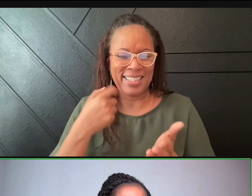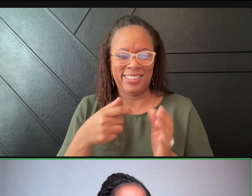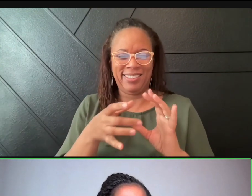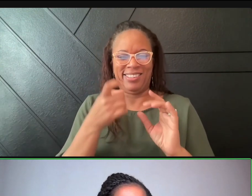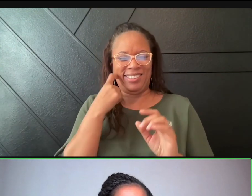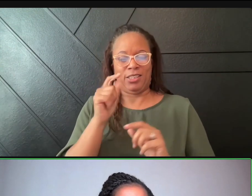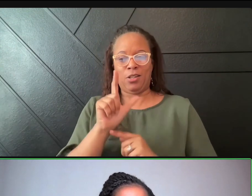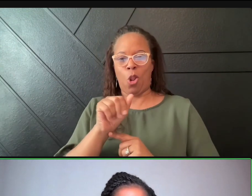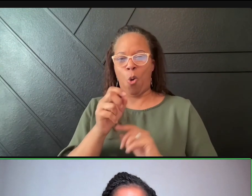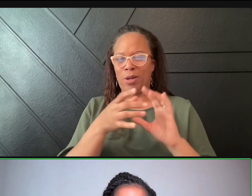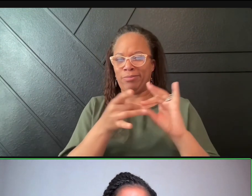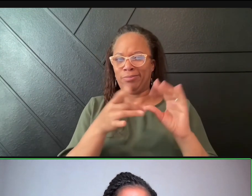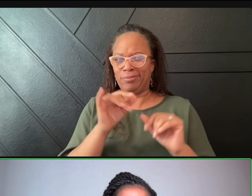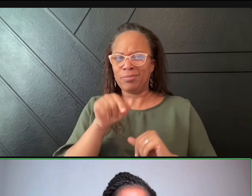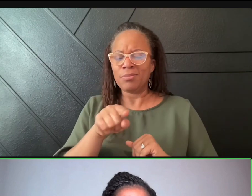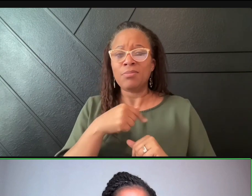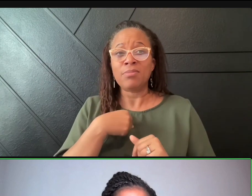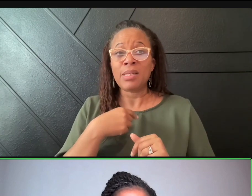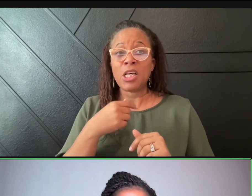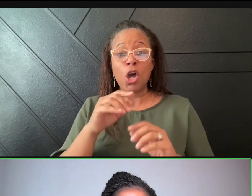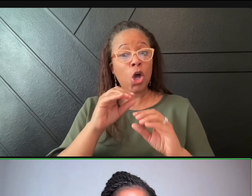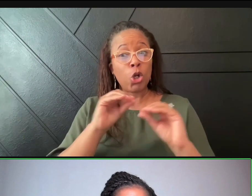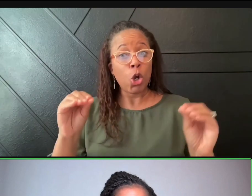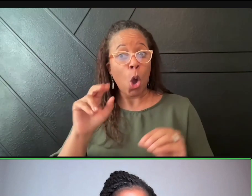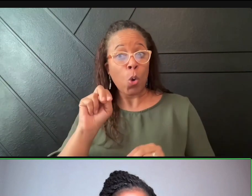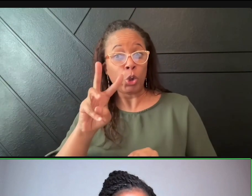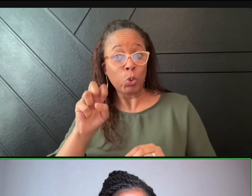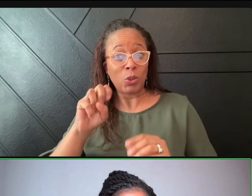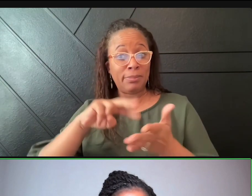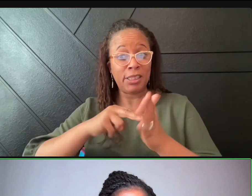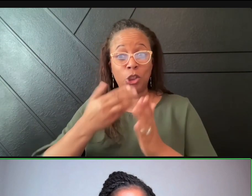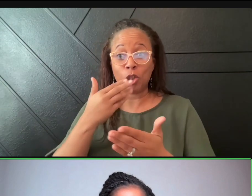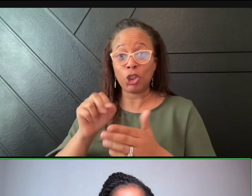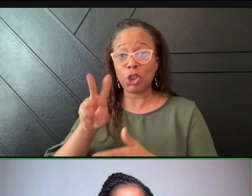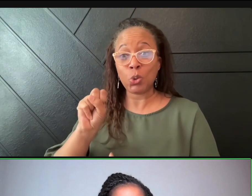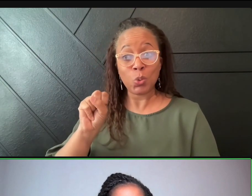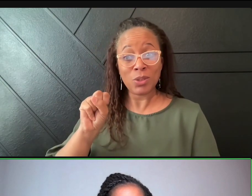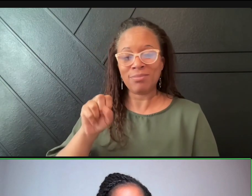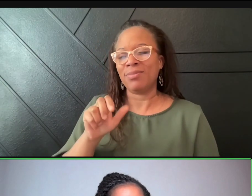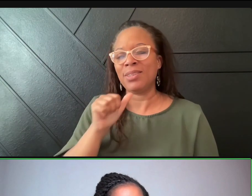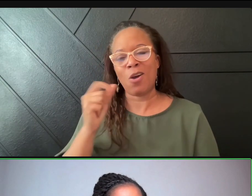We also want to make sure that we're checking in regularly.